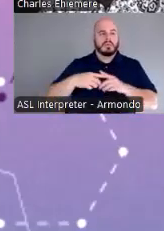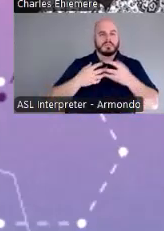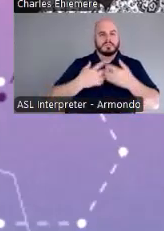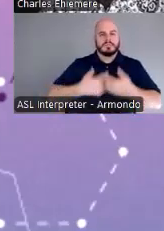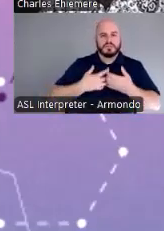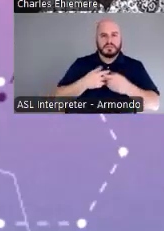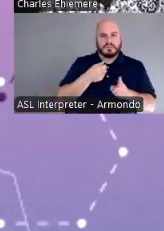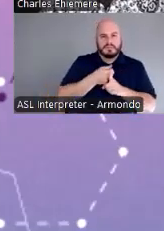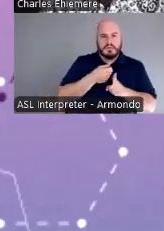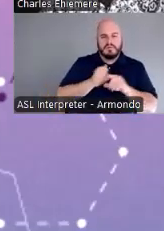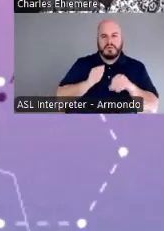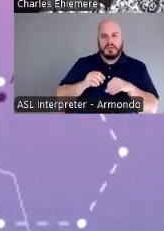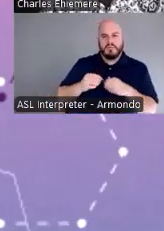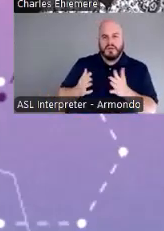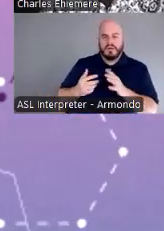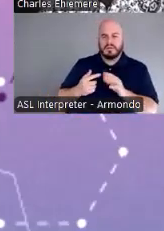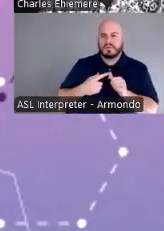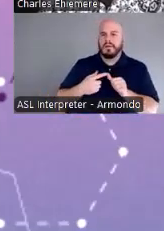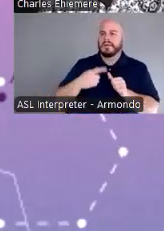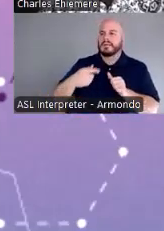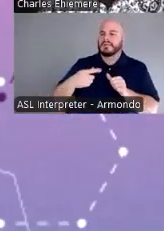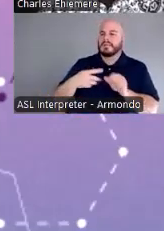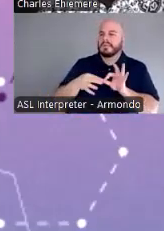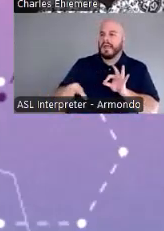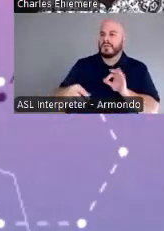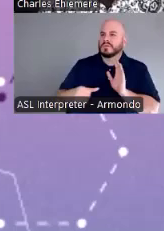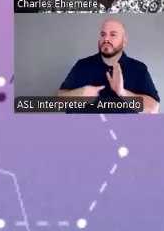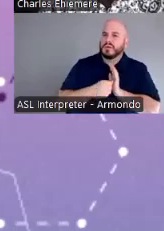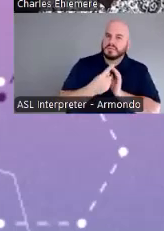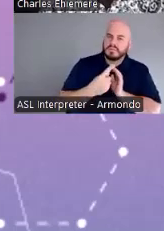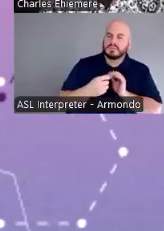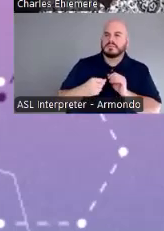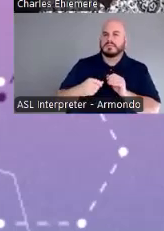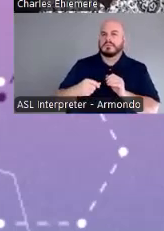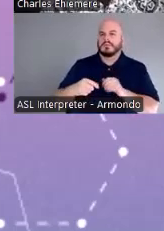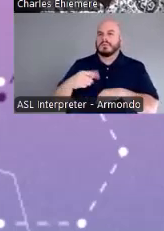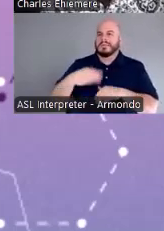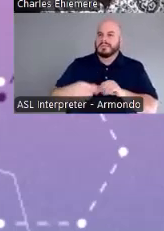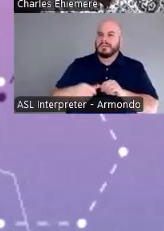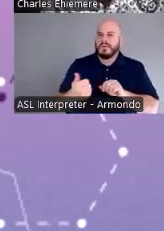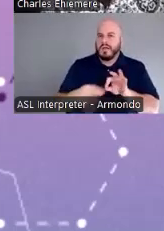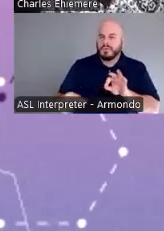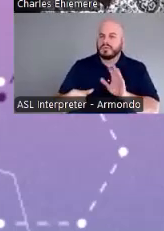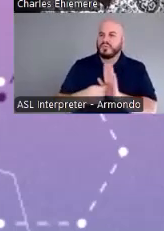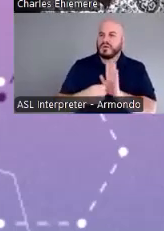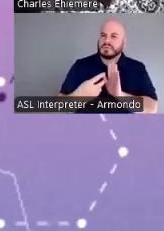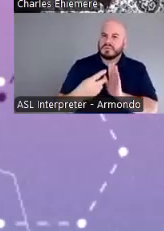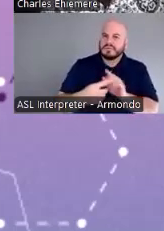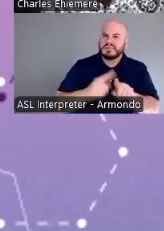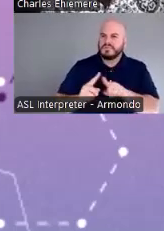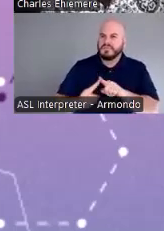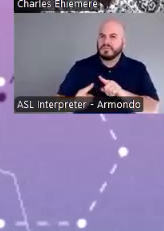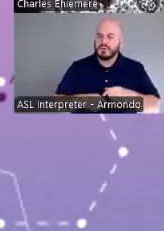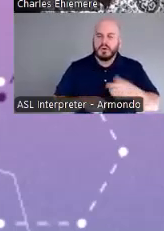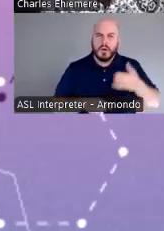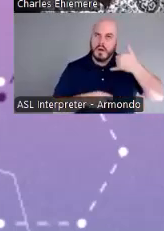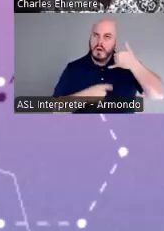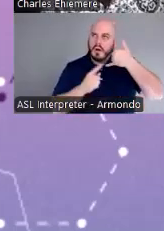to interact with them with. So for English, press 1.